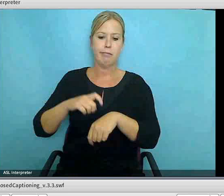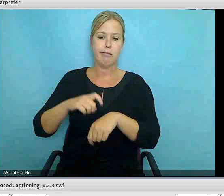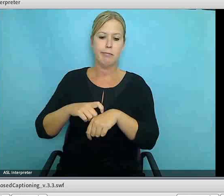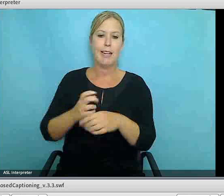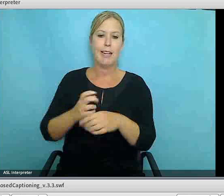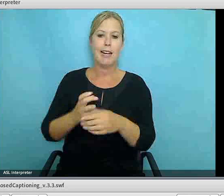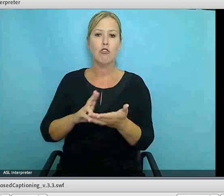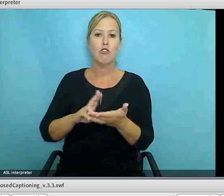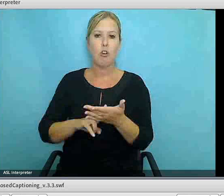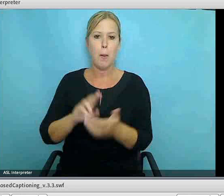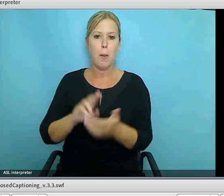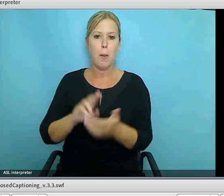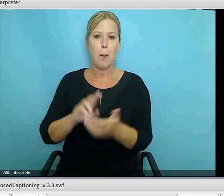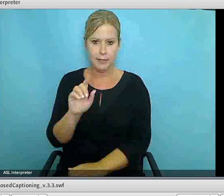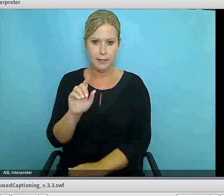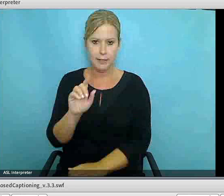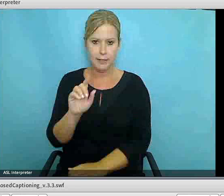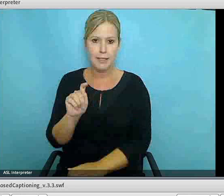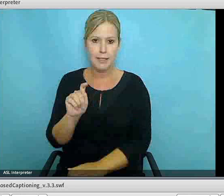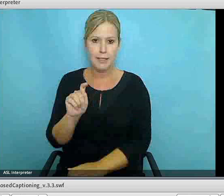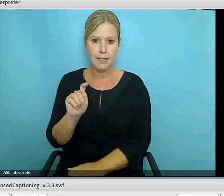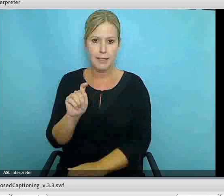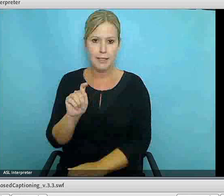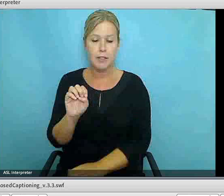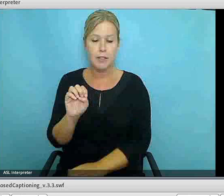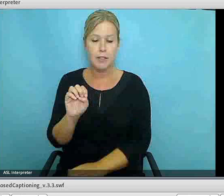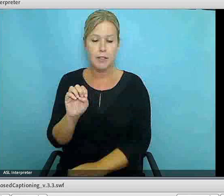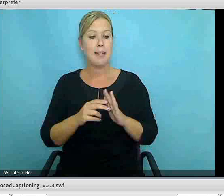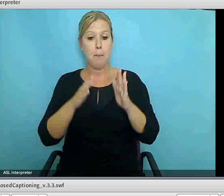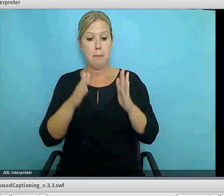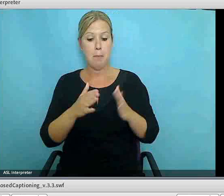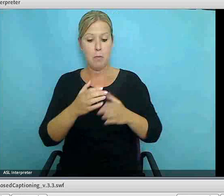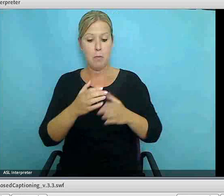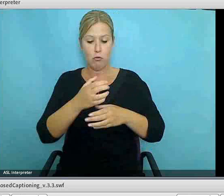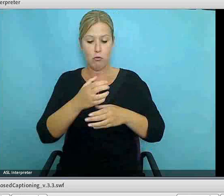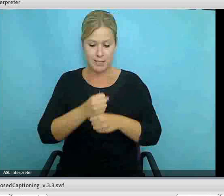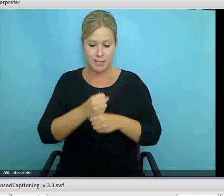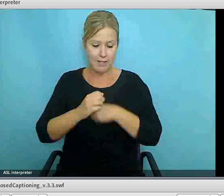are getting their letters in September and are choosing plans and somehow -- have already